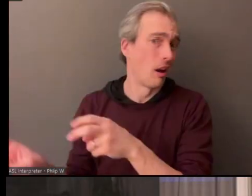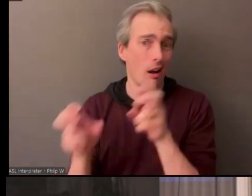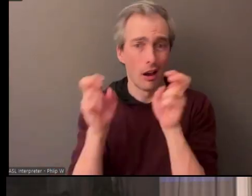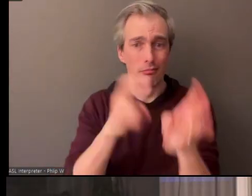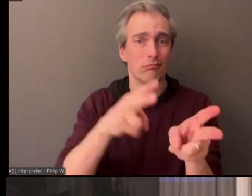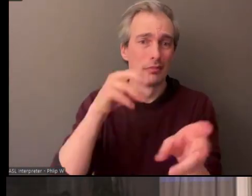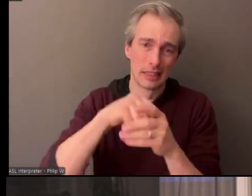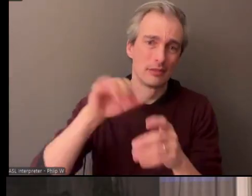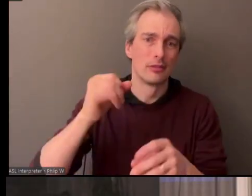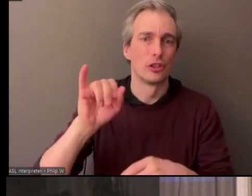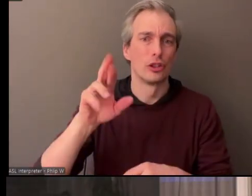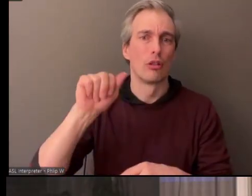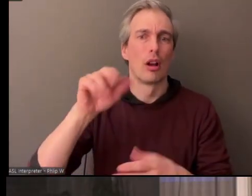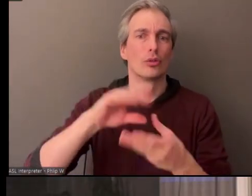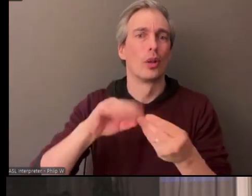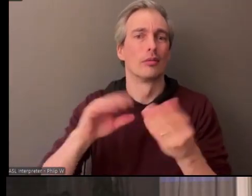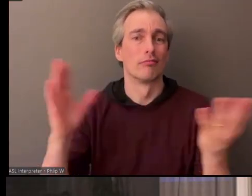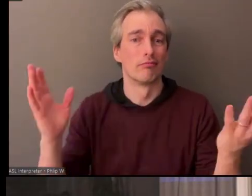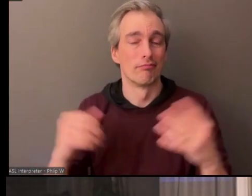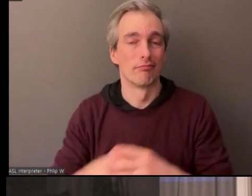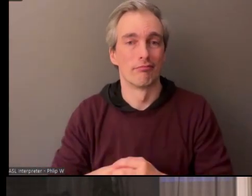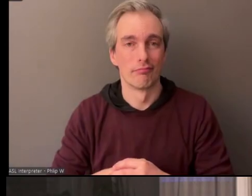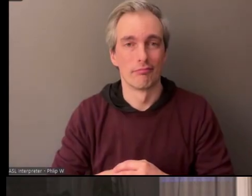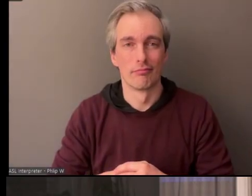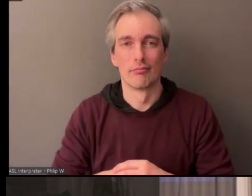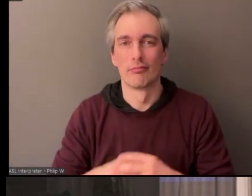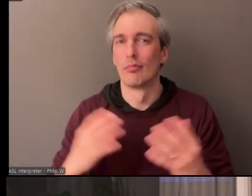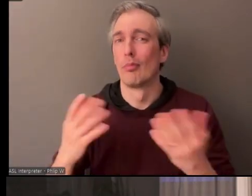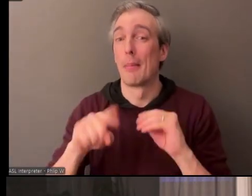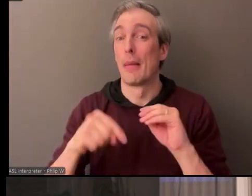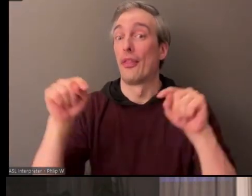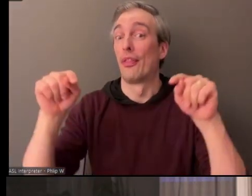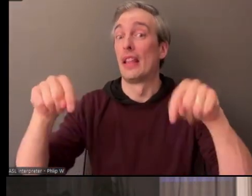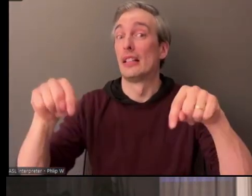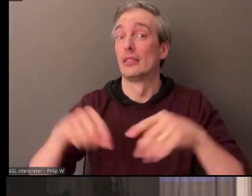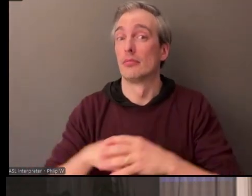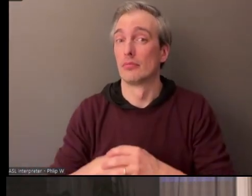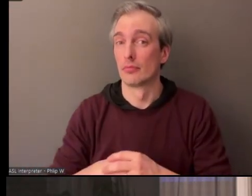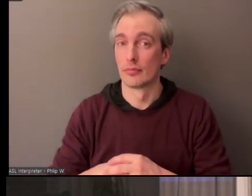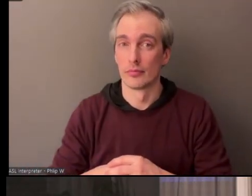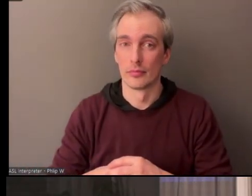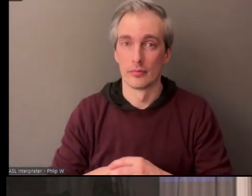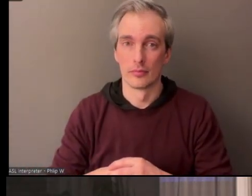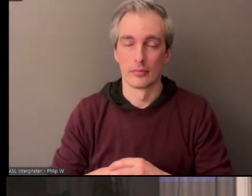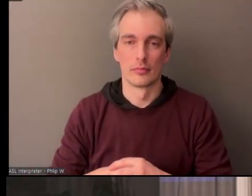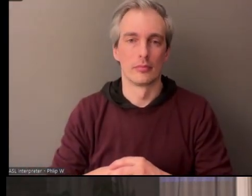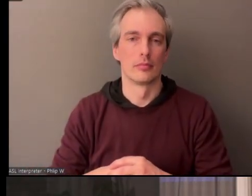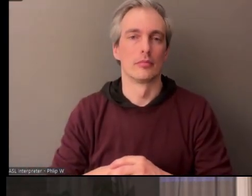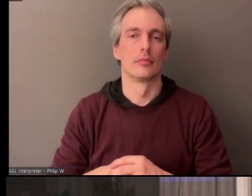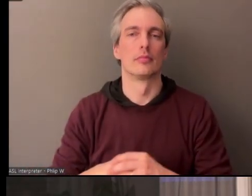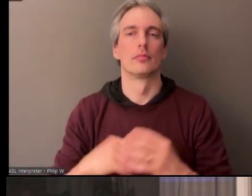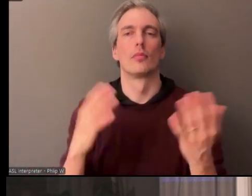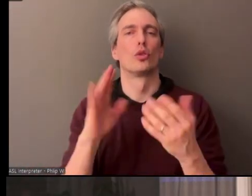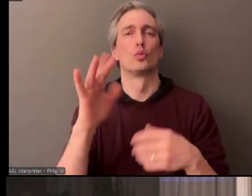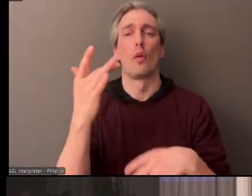Okay. What about this? Ooh. What is your favorite coffee roast? So... There can be only one.